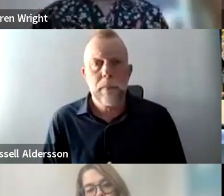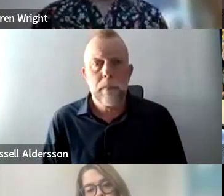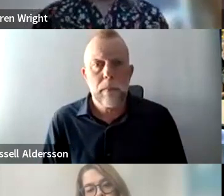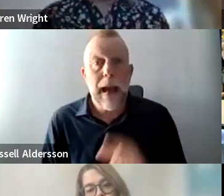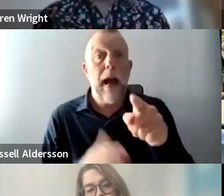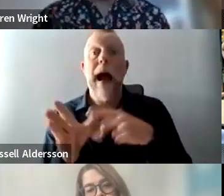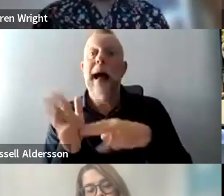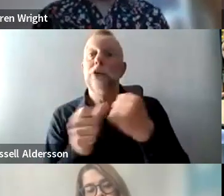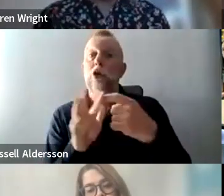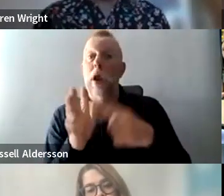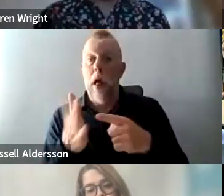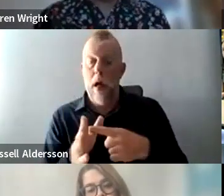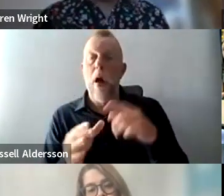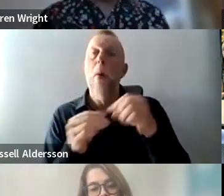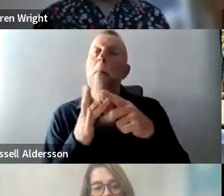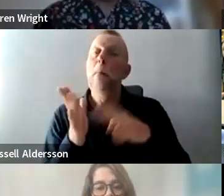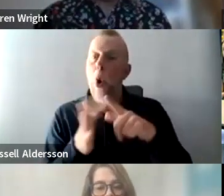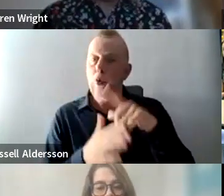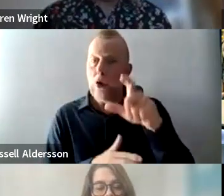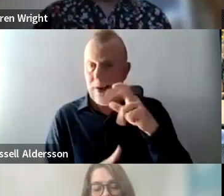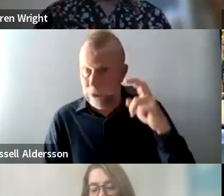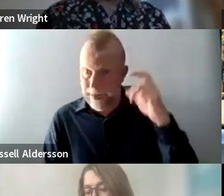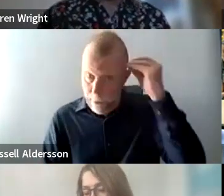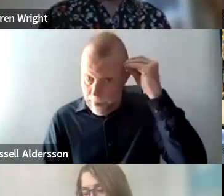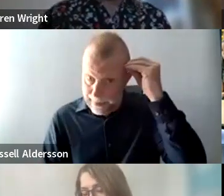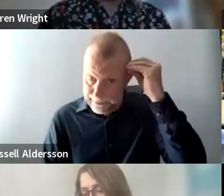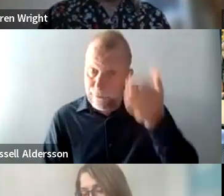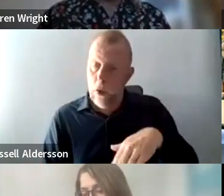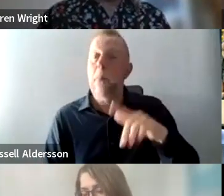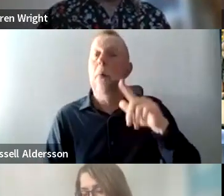My bone conduction implants were sourced from Cochlear.